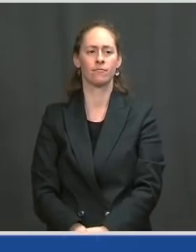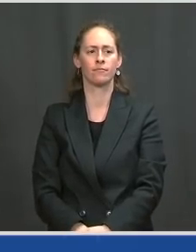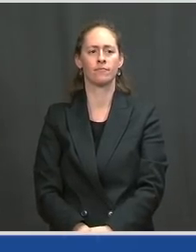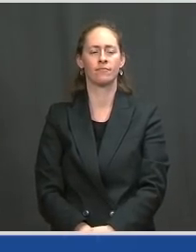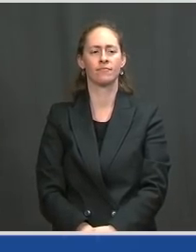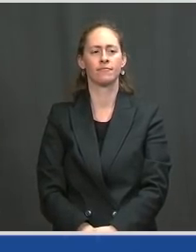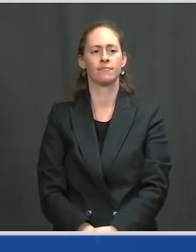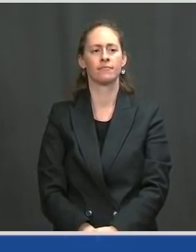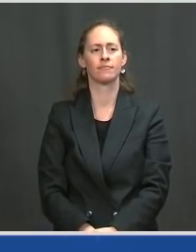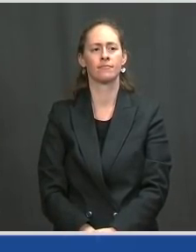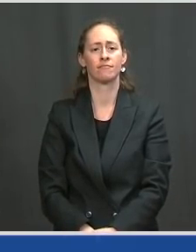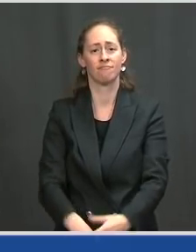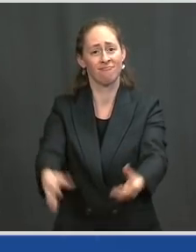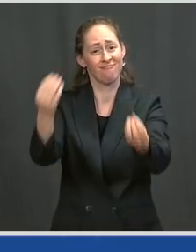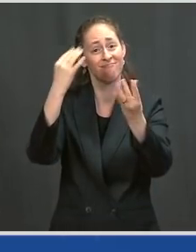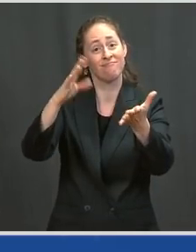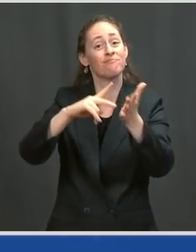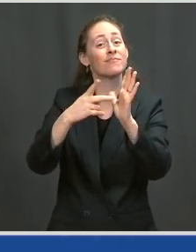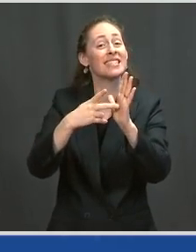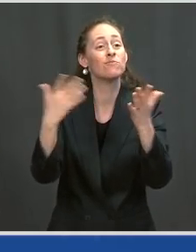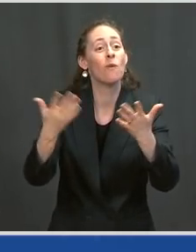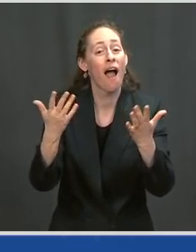that climbing out of the deep, deep hole our economy